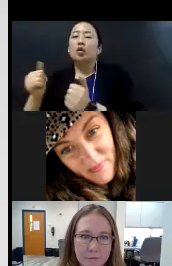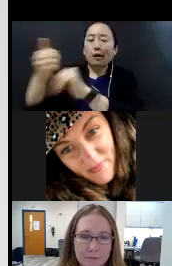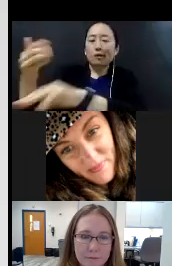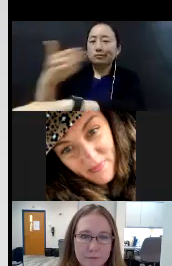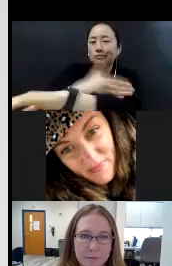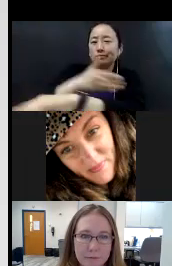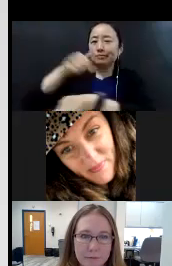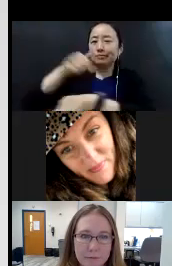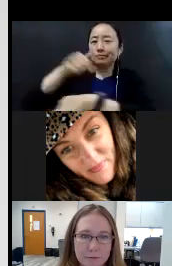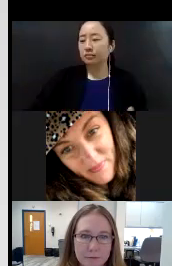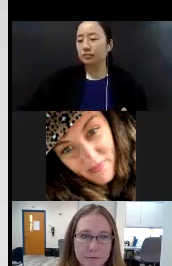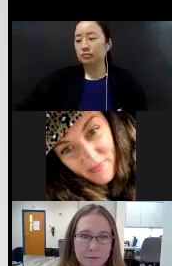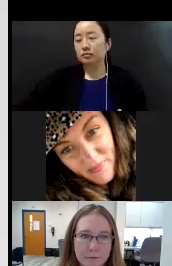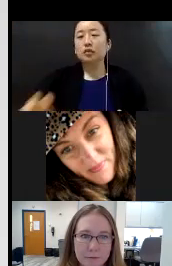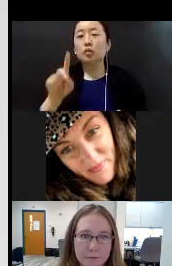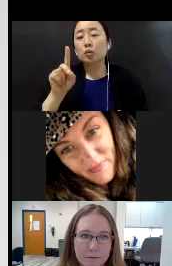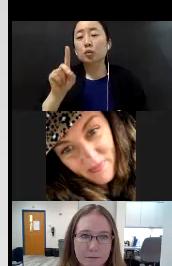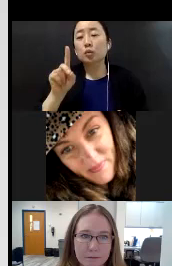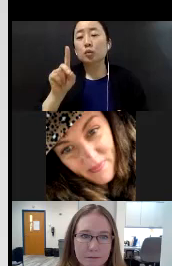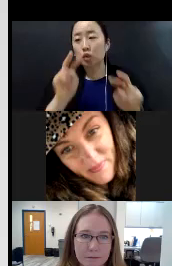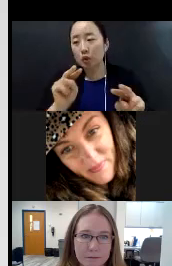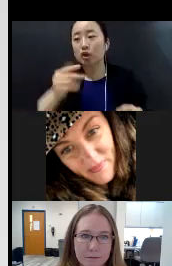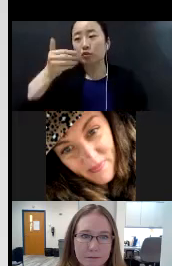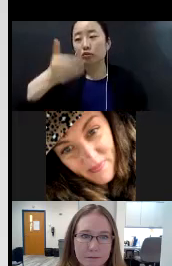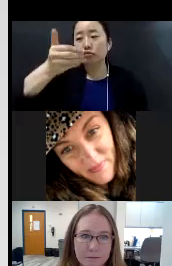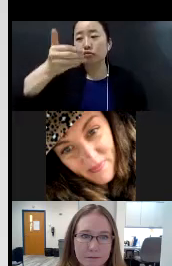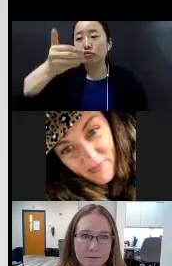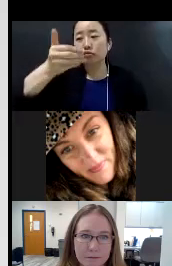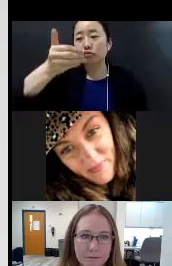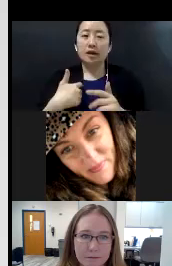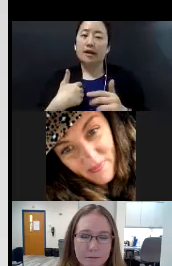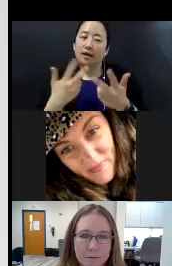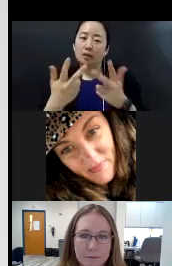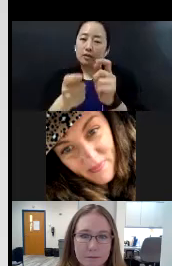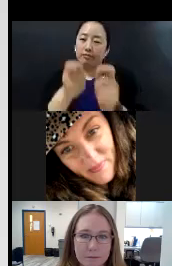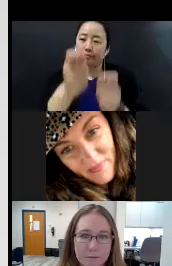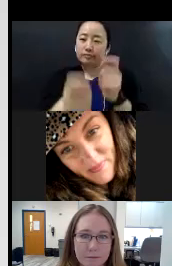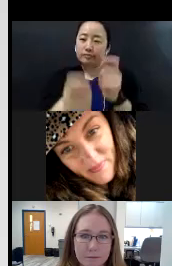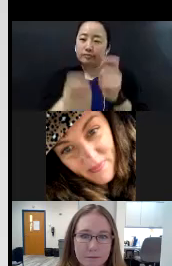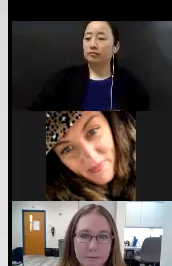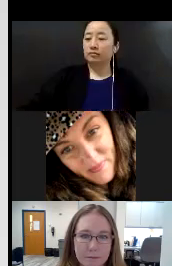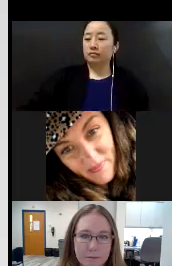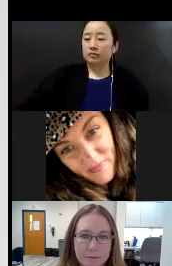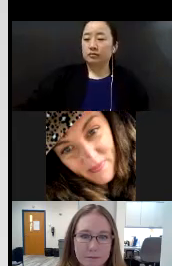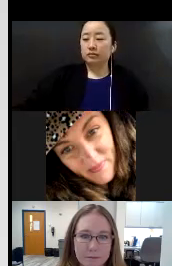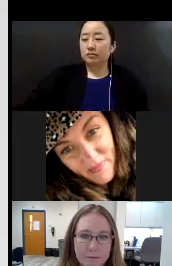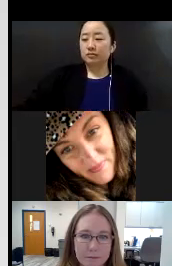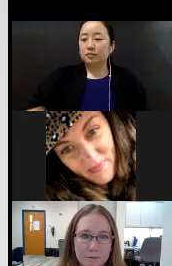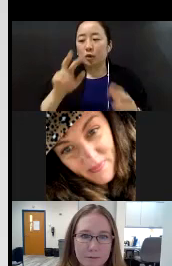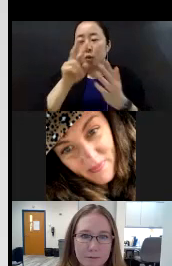WE HAVE IMPLEMENTED SOME CHANGES BASED ON THE RESPONSES. I WON'T READ THEM TO YOU, BUT YOU CAN SEE THE